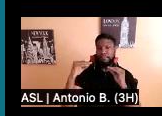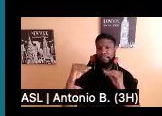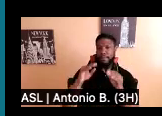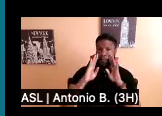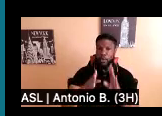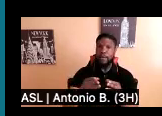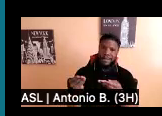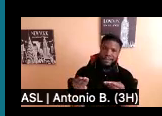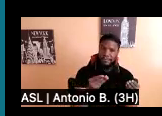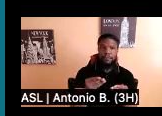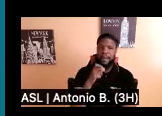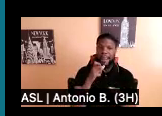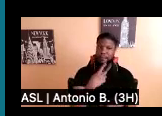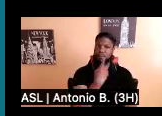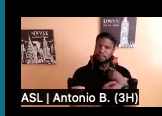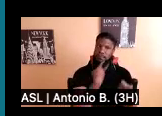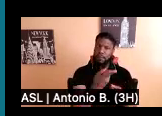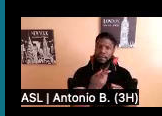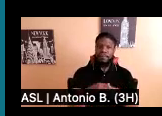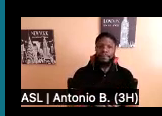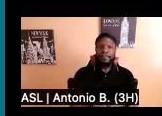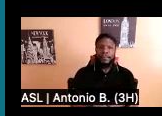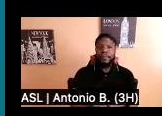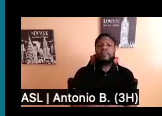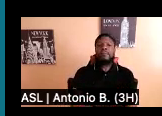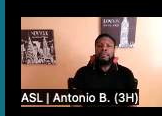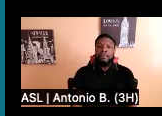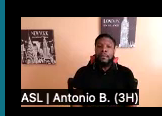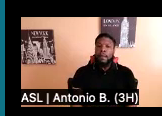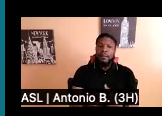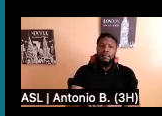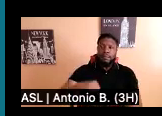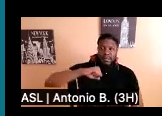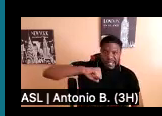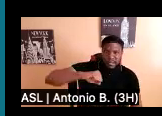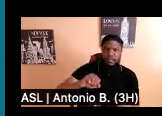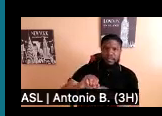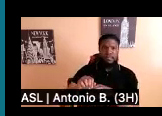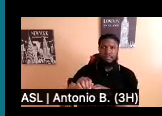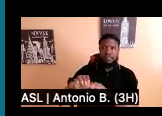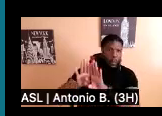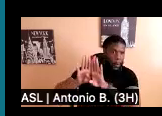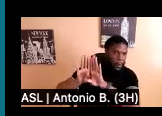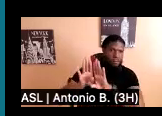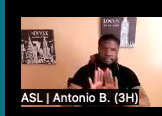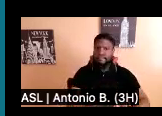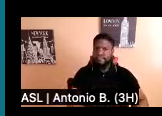moves. Disarming and session-setting were much less common, only at 7% or 8%, respectively.